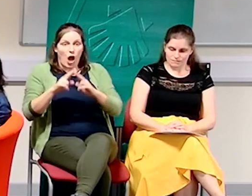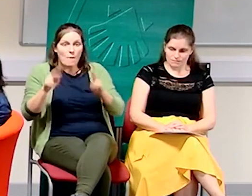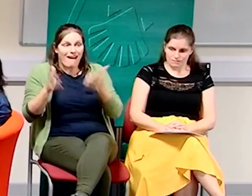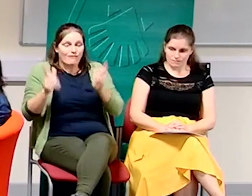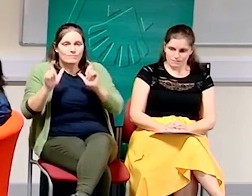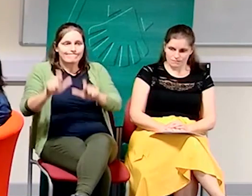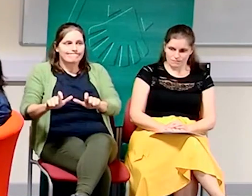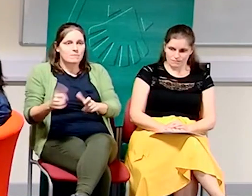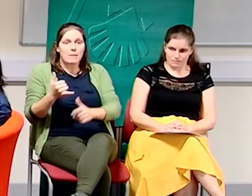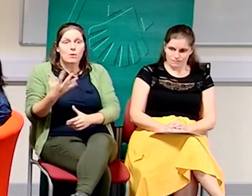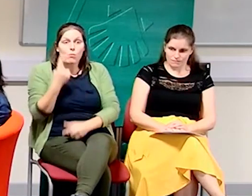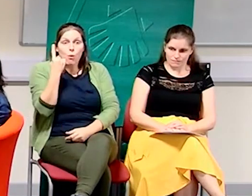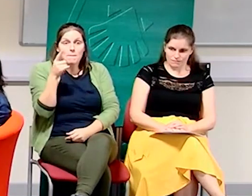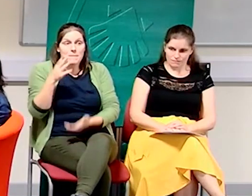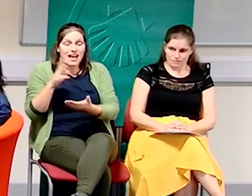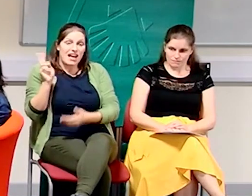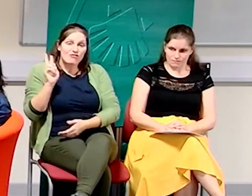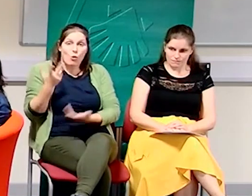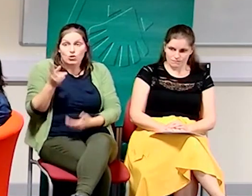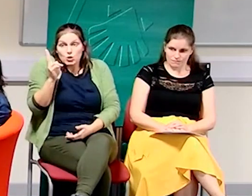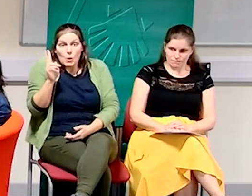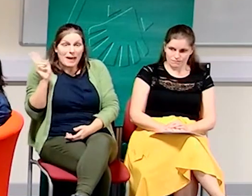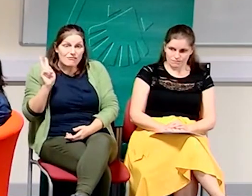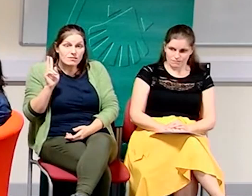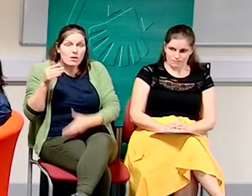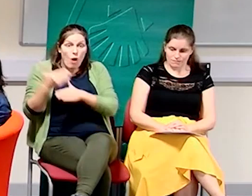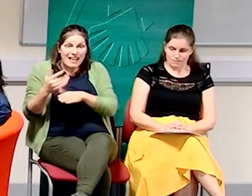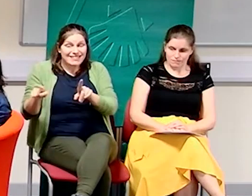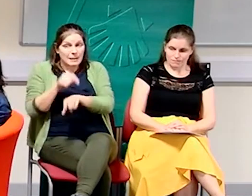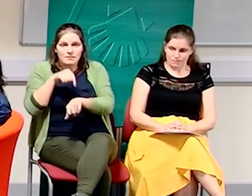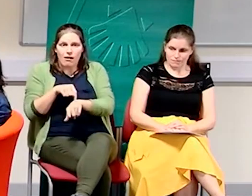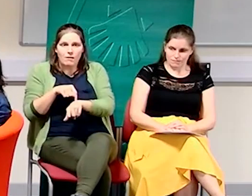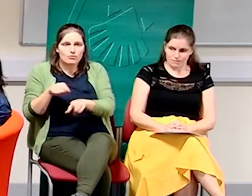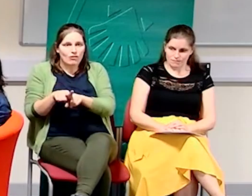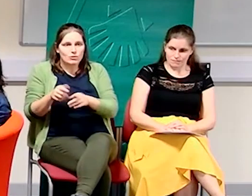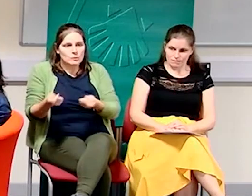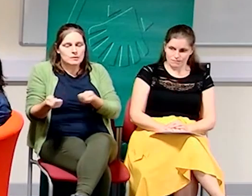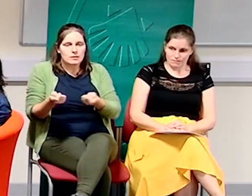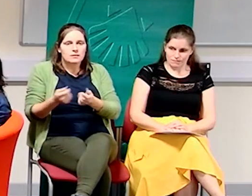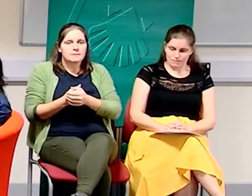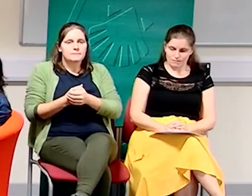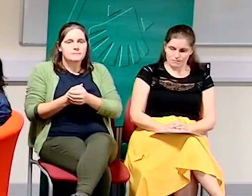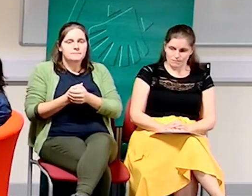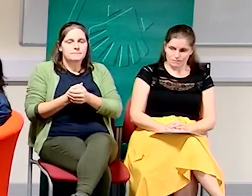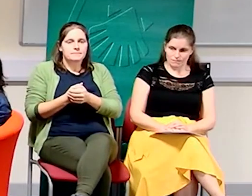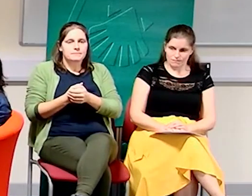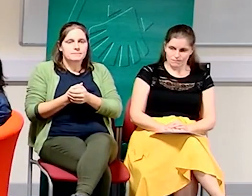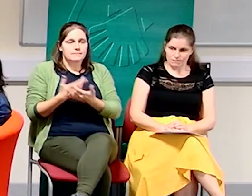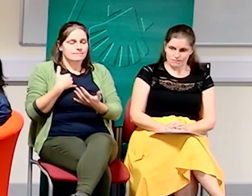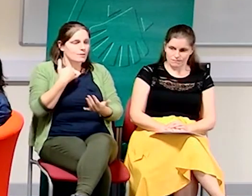parent or maybe two um working parents as well um and our our calls to our help line increased from